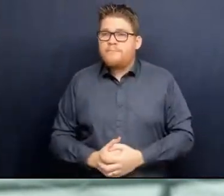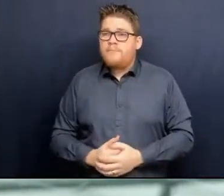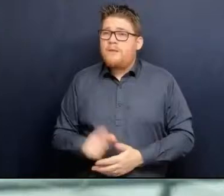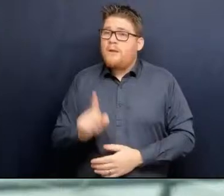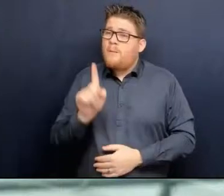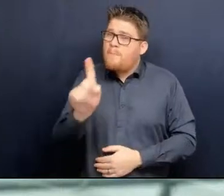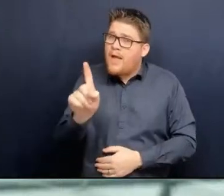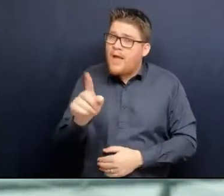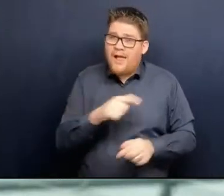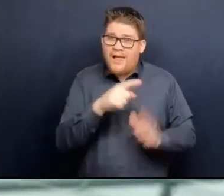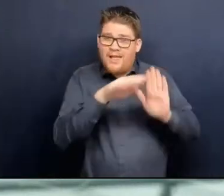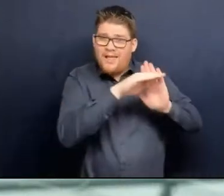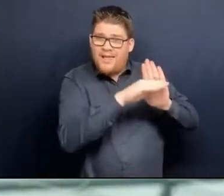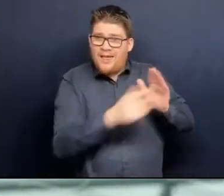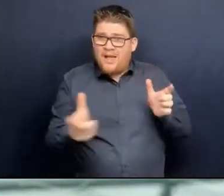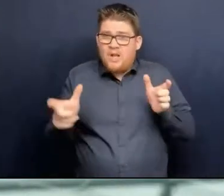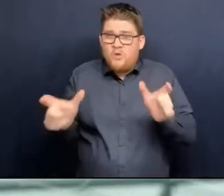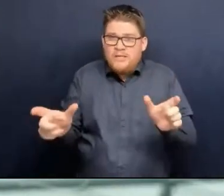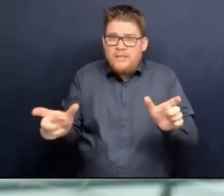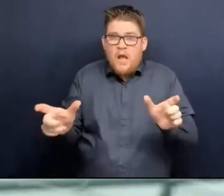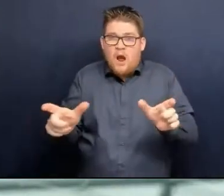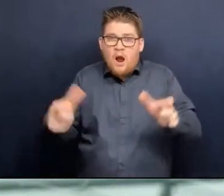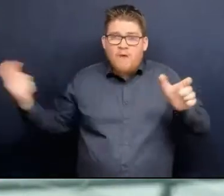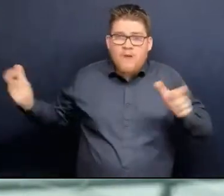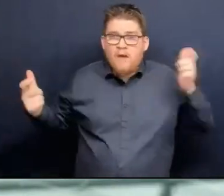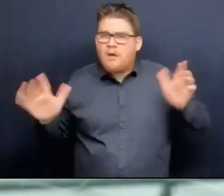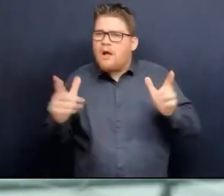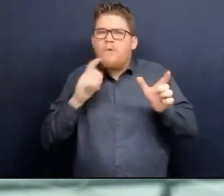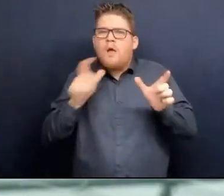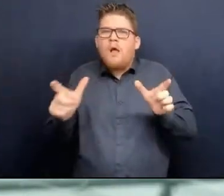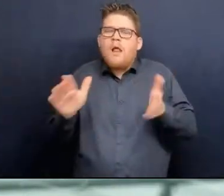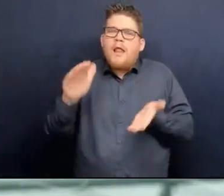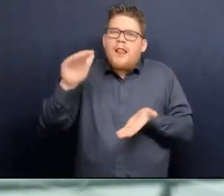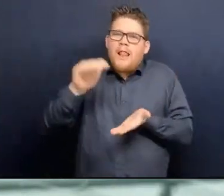prepared for immunity to Wayne again and for us to have new